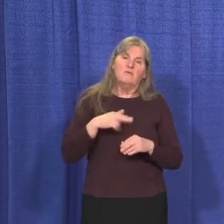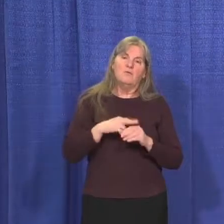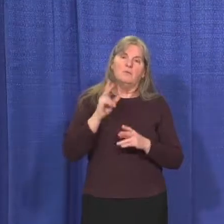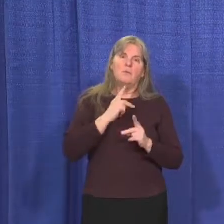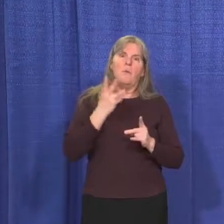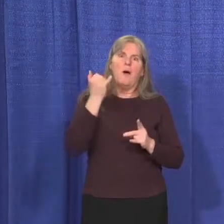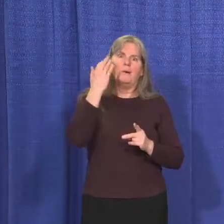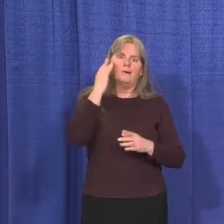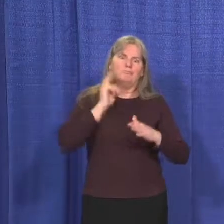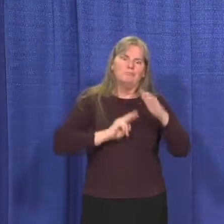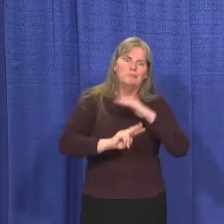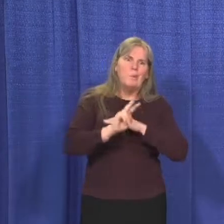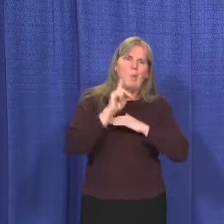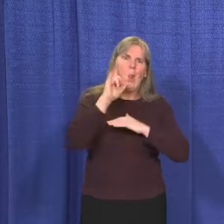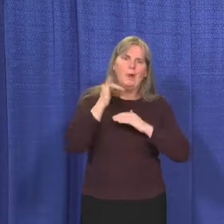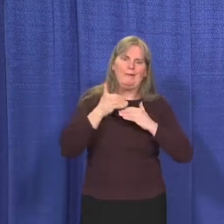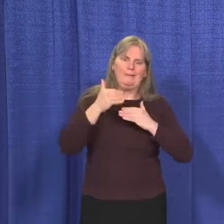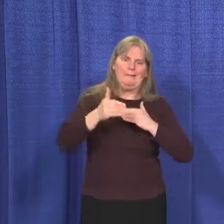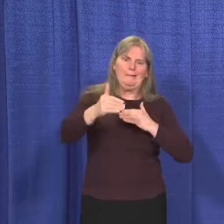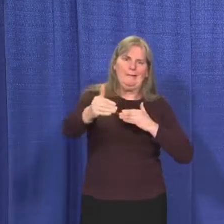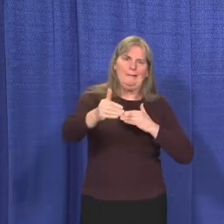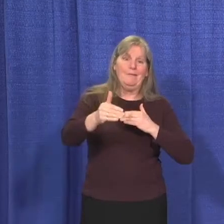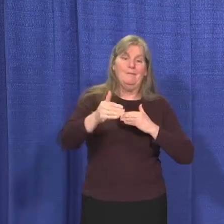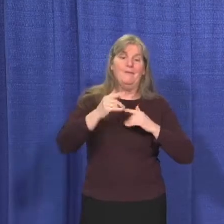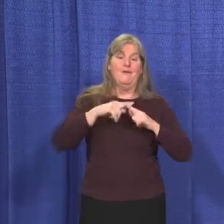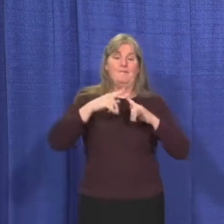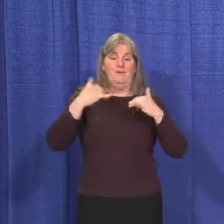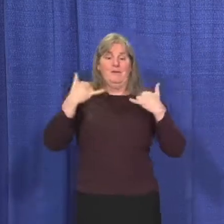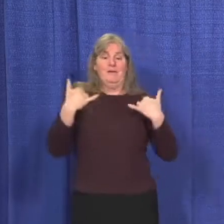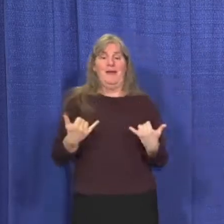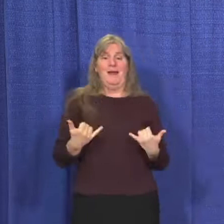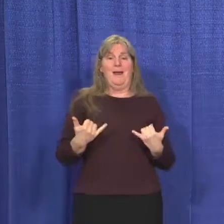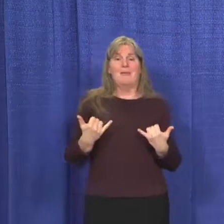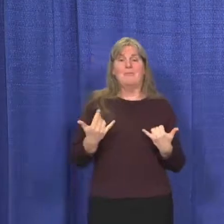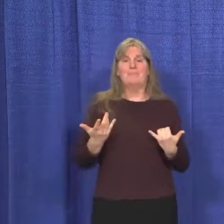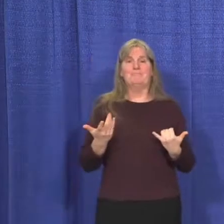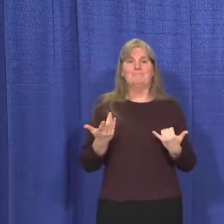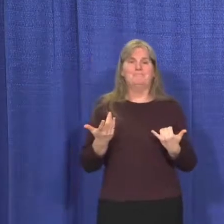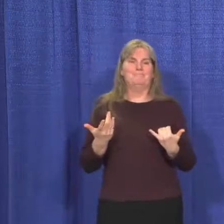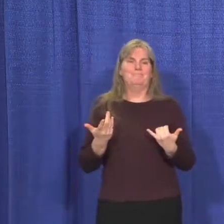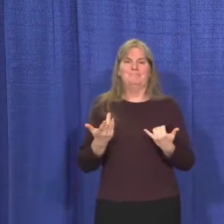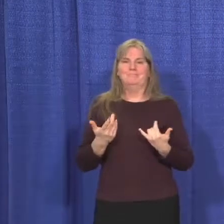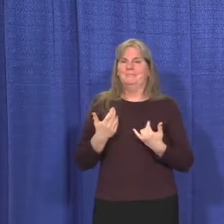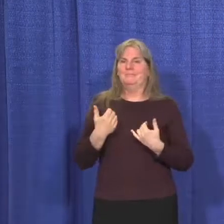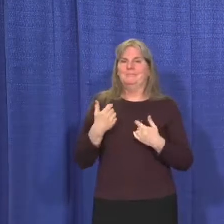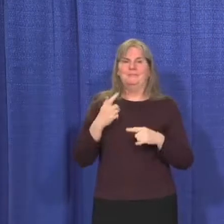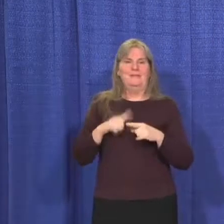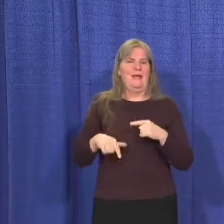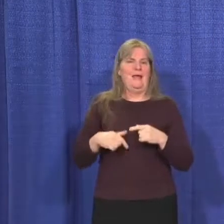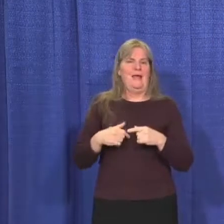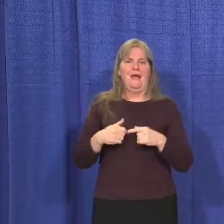what the future is ahead of us, even though right at the moment we may not be in the best time